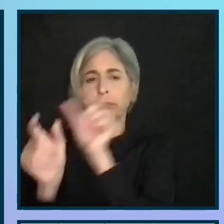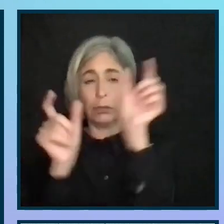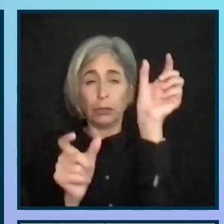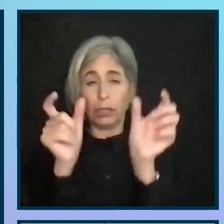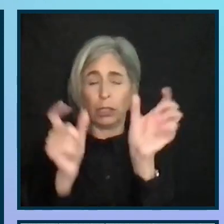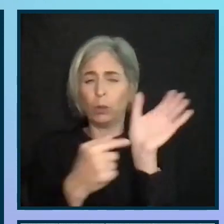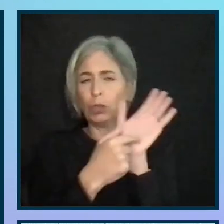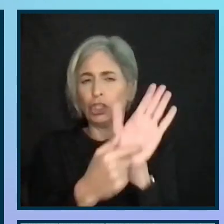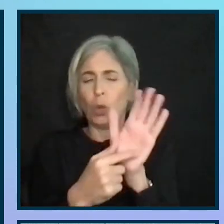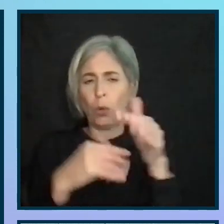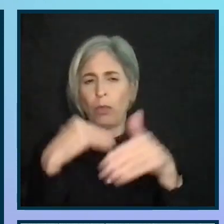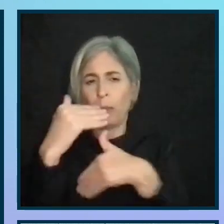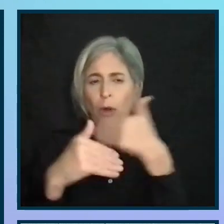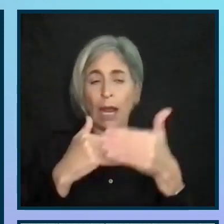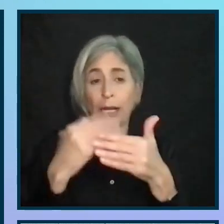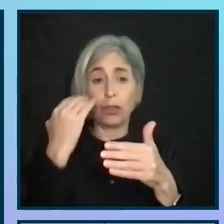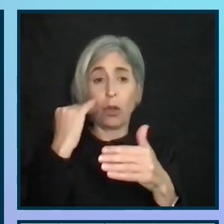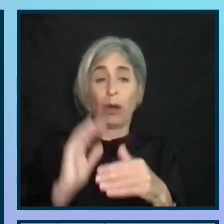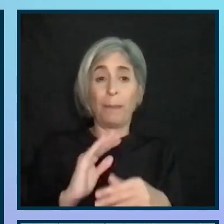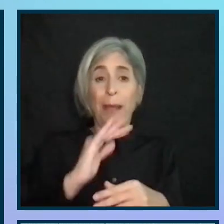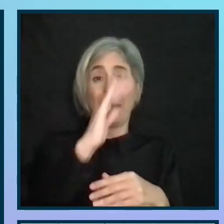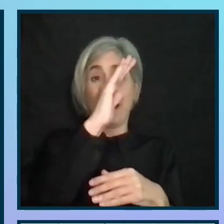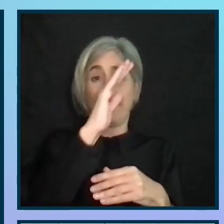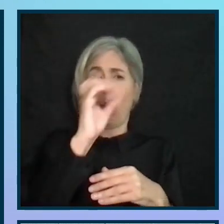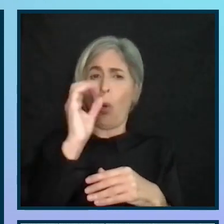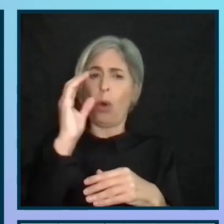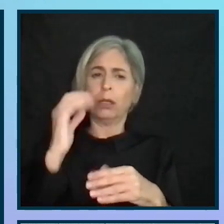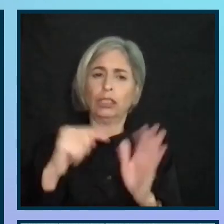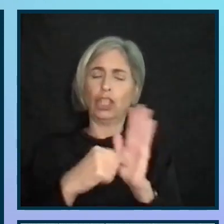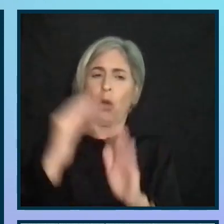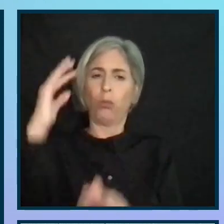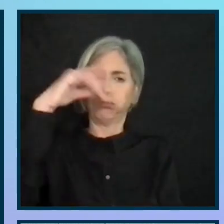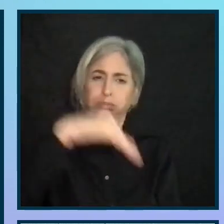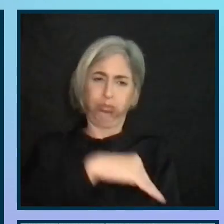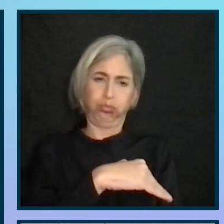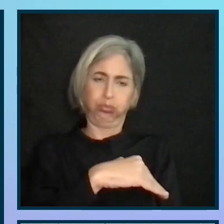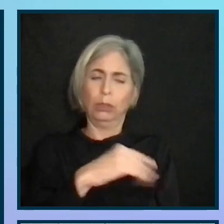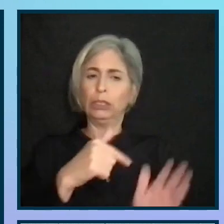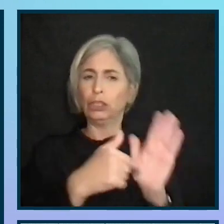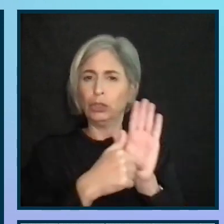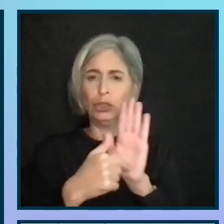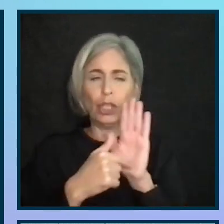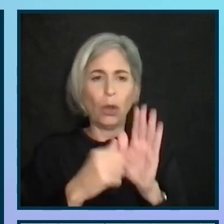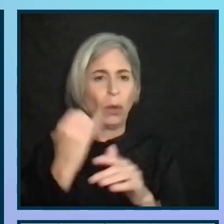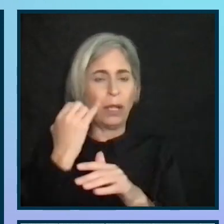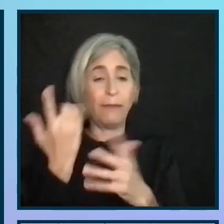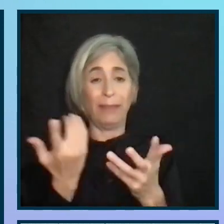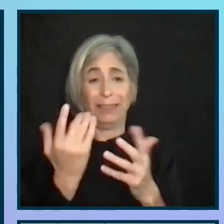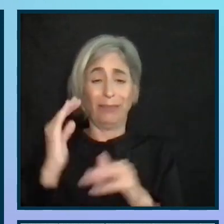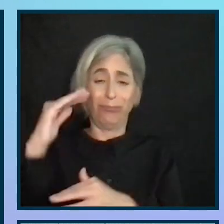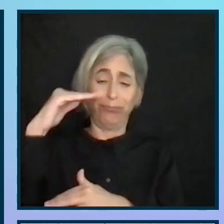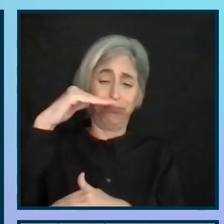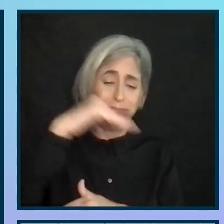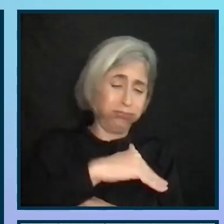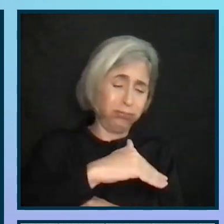or if there are any regressions. You know, you can be able to indicate if maybe there was a regression that needs to be looked into.